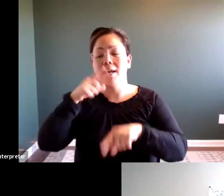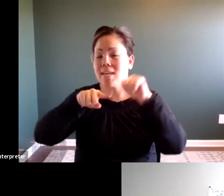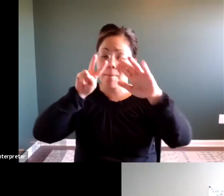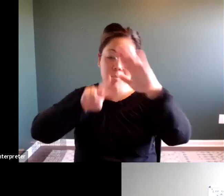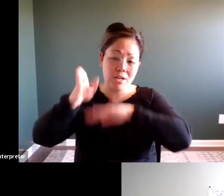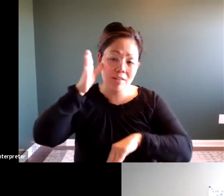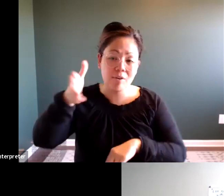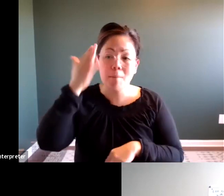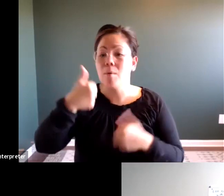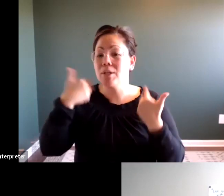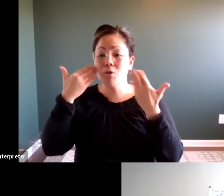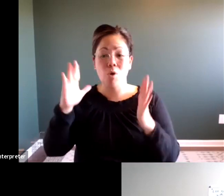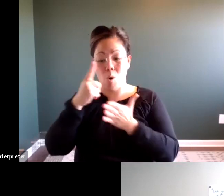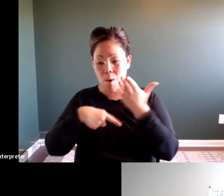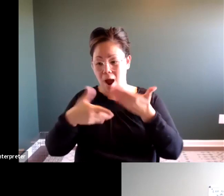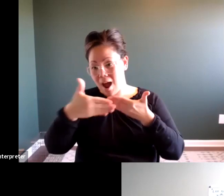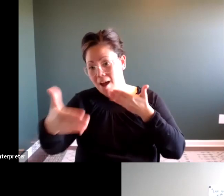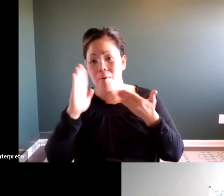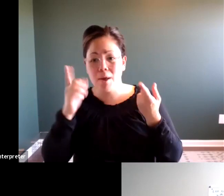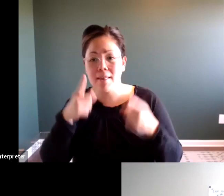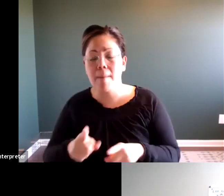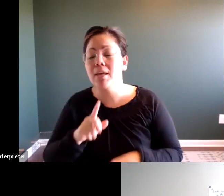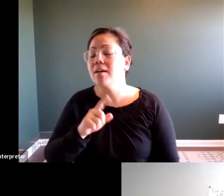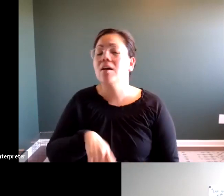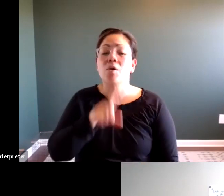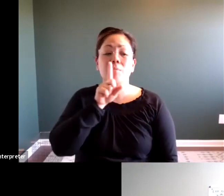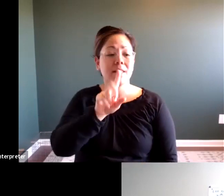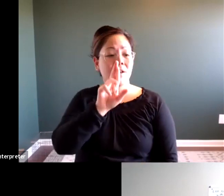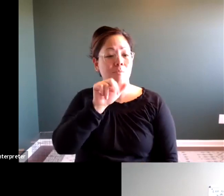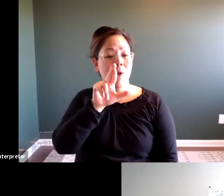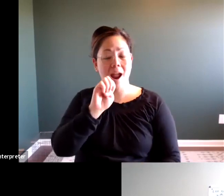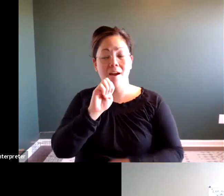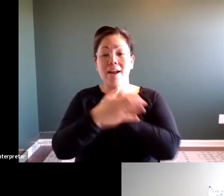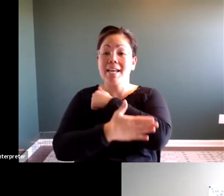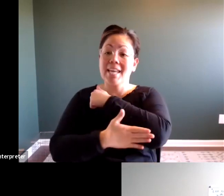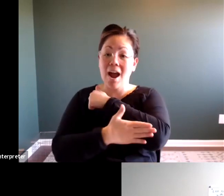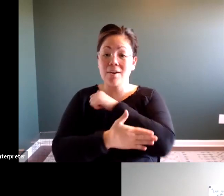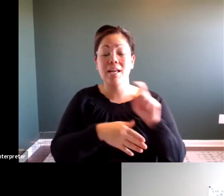We don't know where we're gonna go. Very rarely do counties go from blue all the way to red.